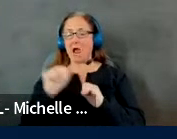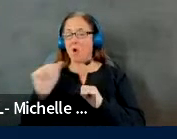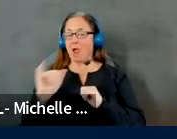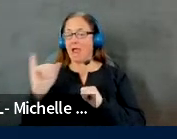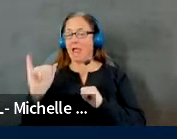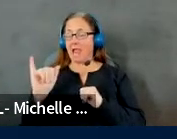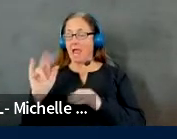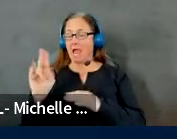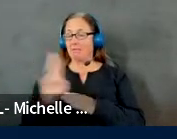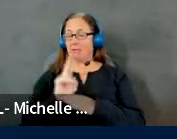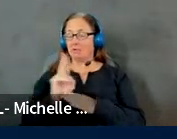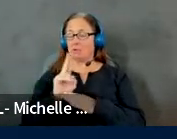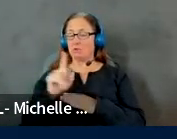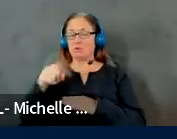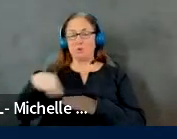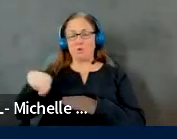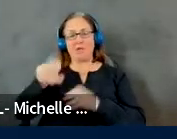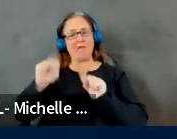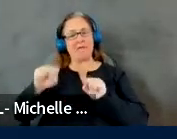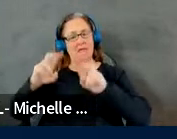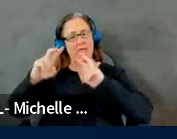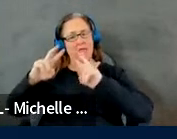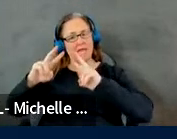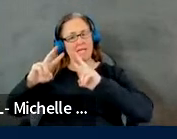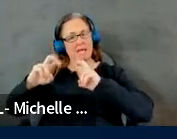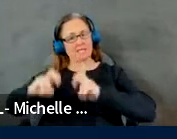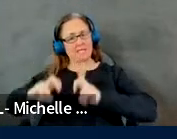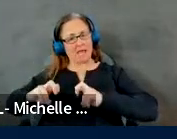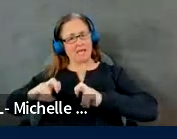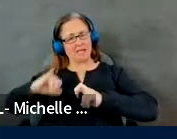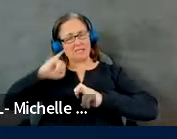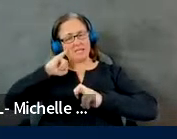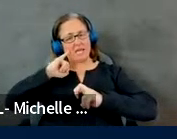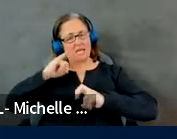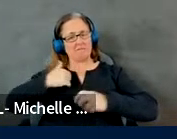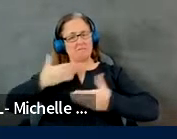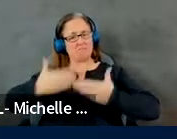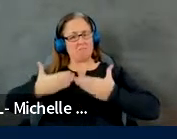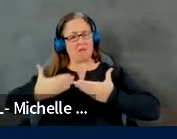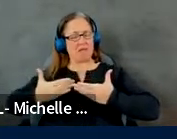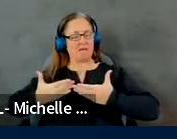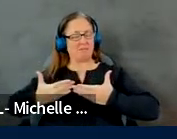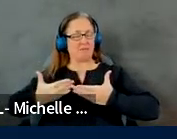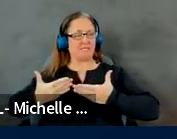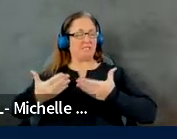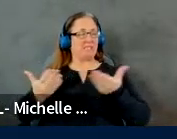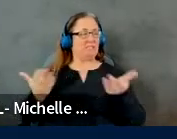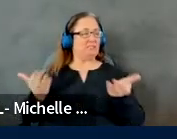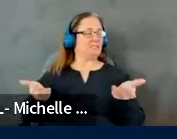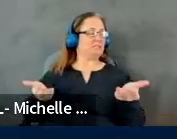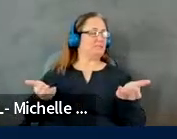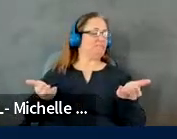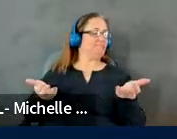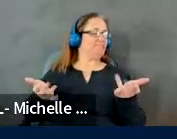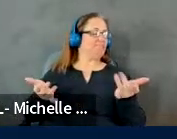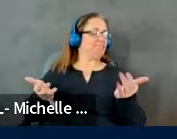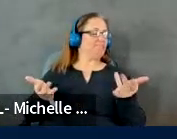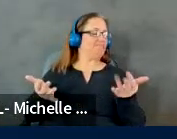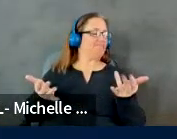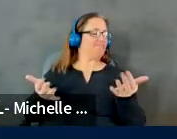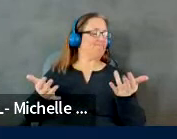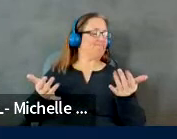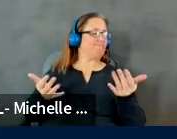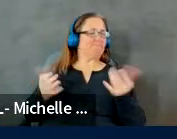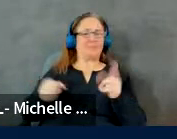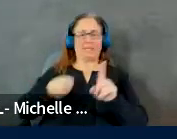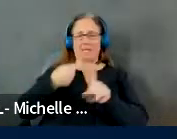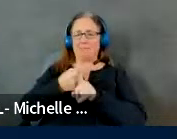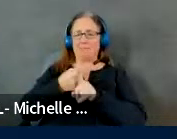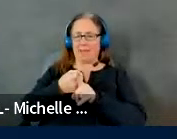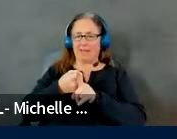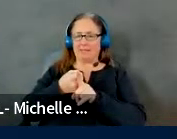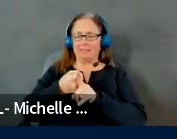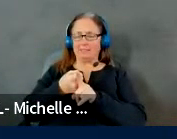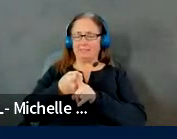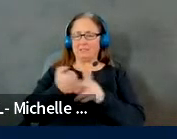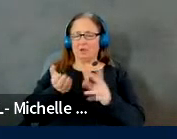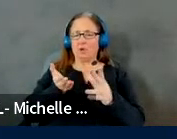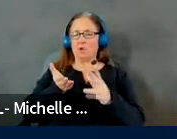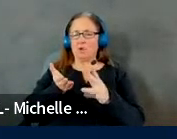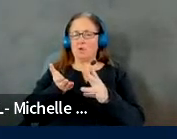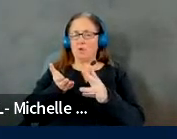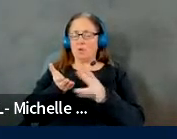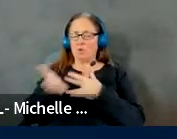used so that they can assess whether they may be unintentionally impacted through the use of that,